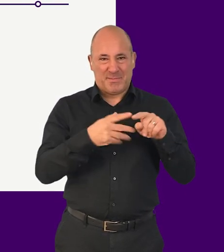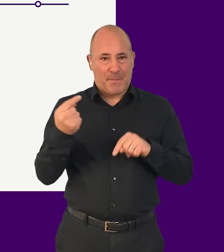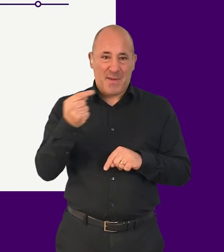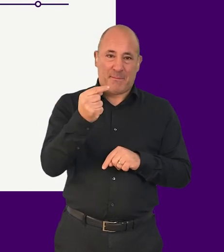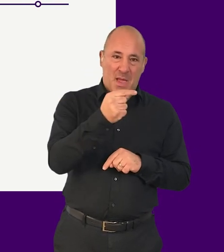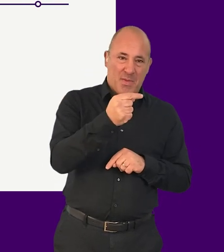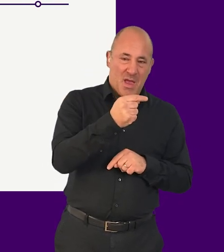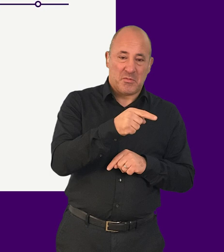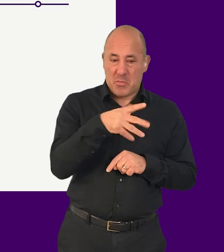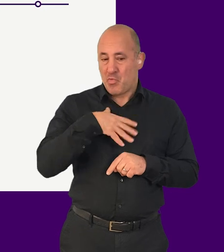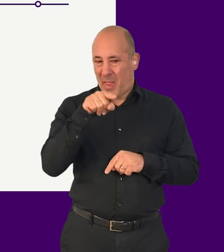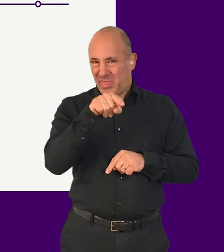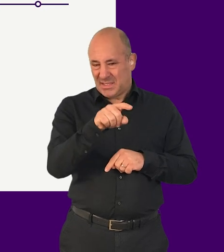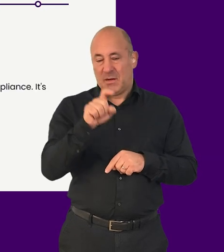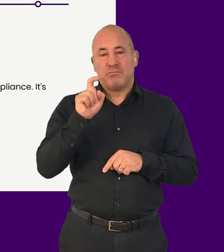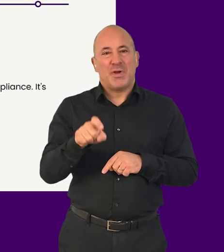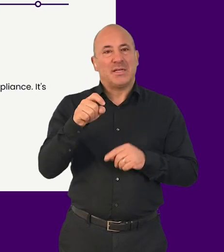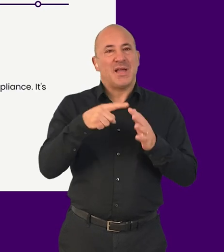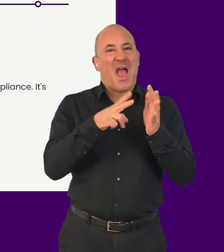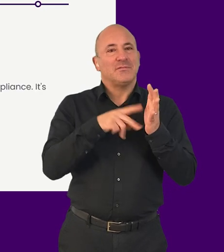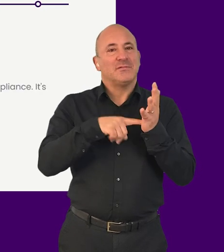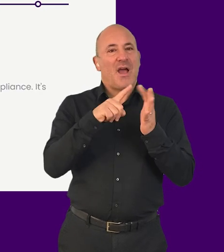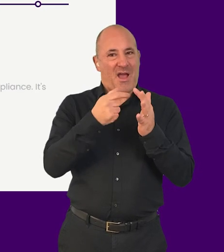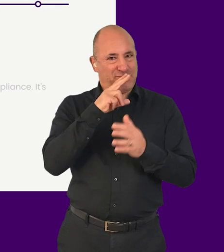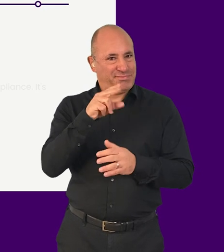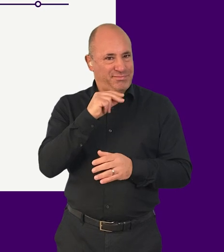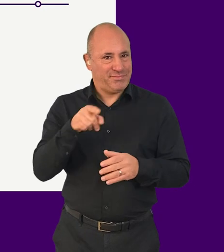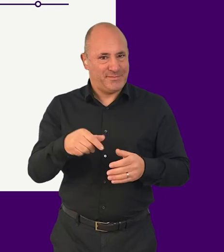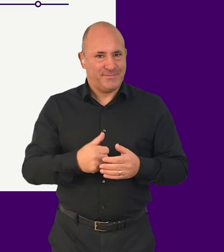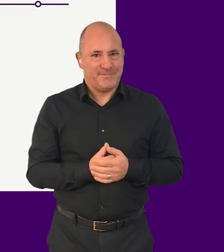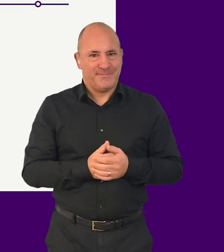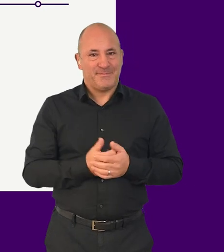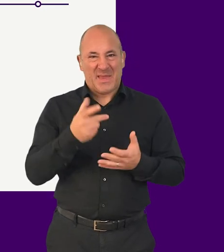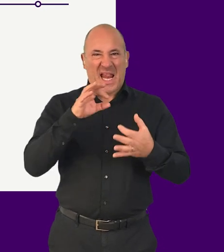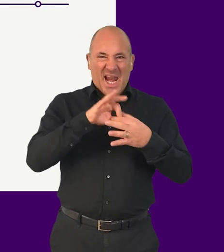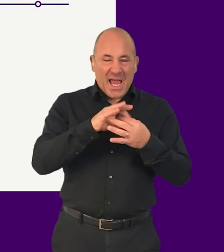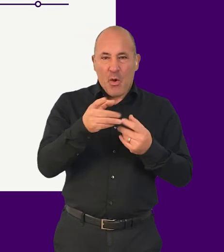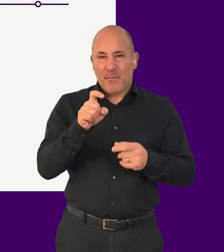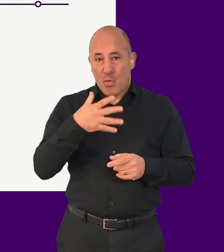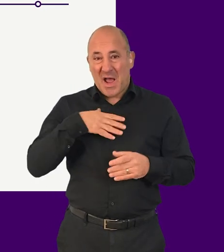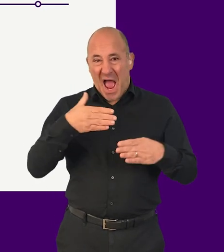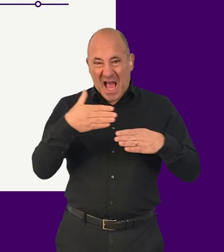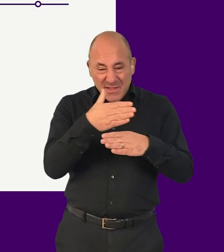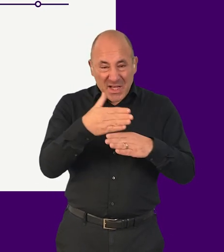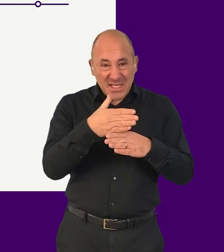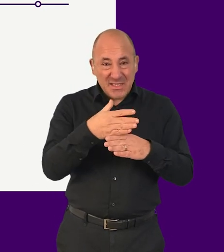press enter To activate a link or button, you can say "Click"